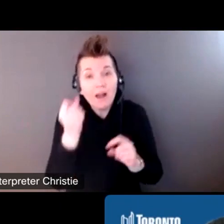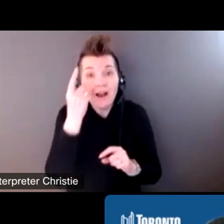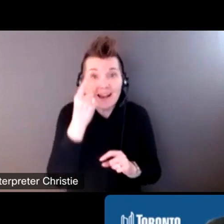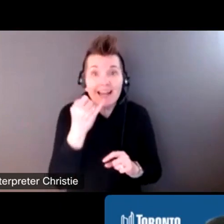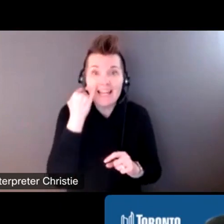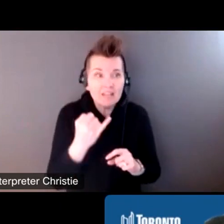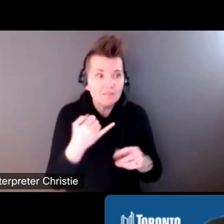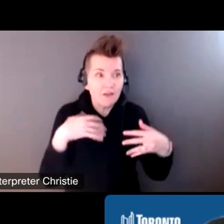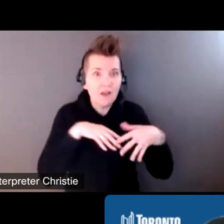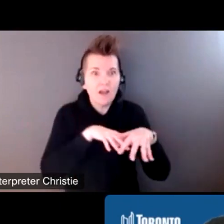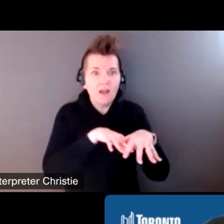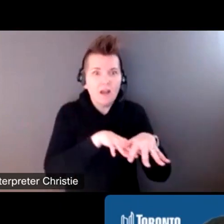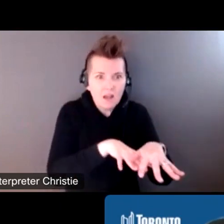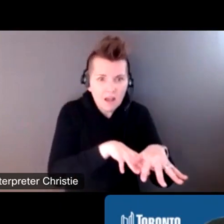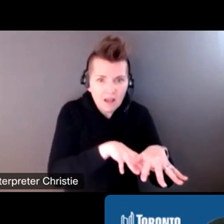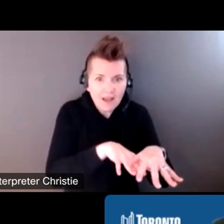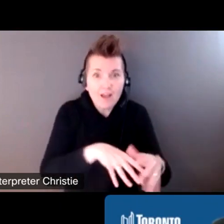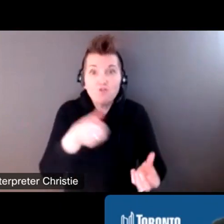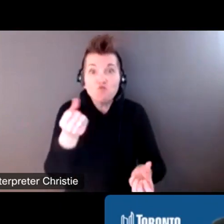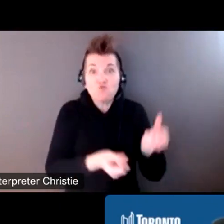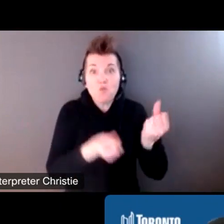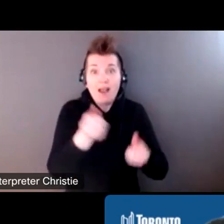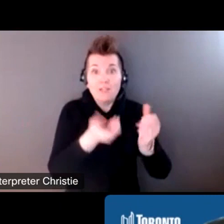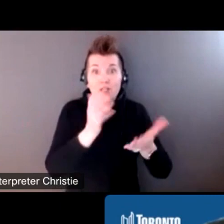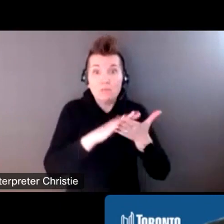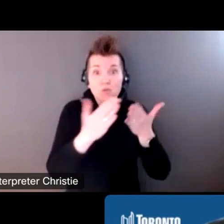the driving community is a lot more aggressive than they've ever been.